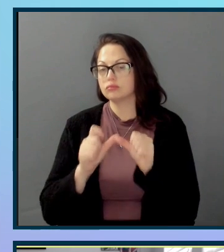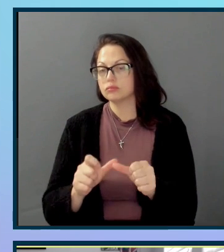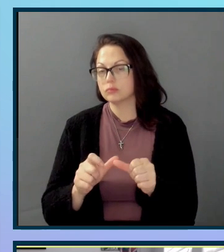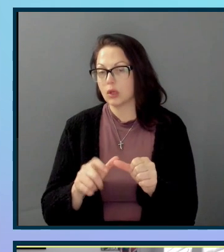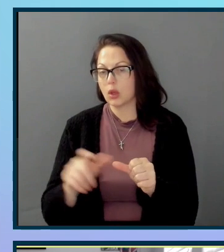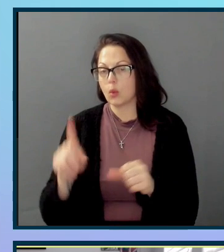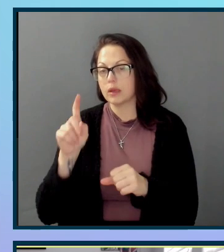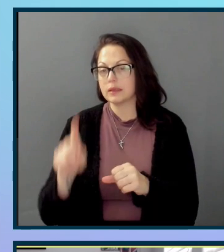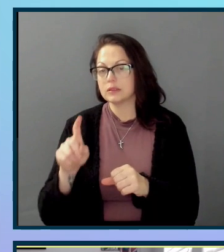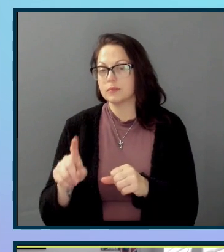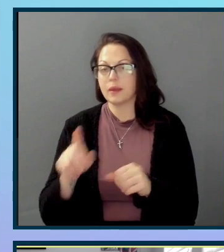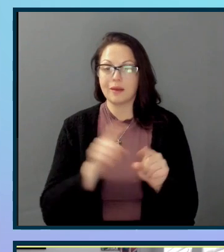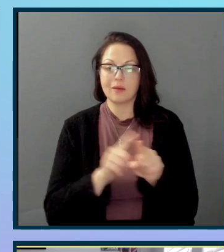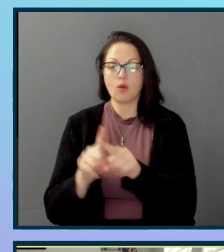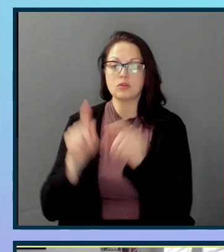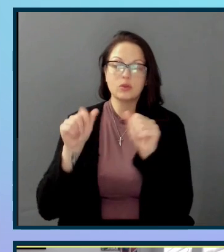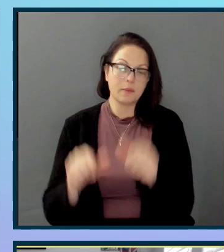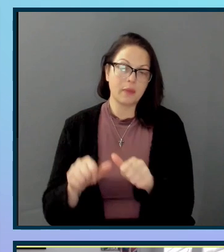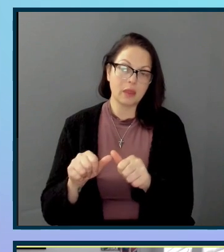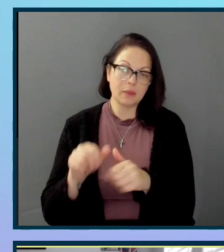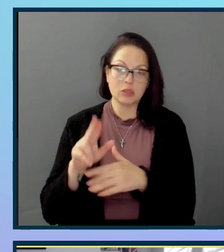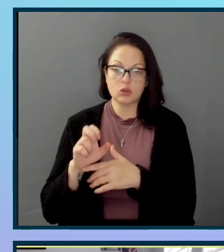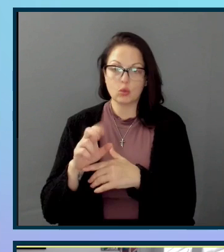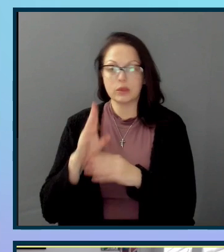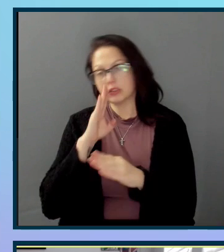but also their ability to redirect their focus when needed,